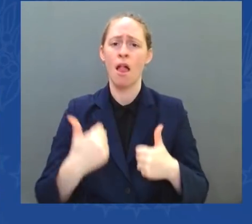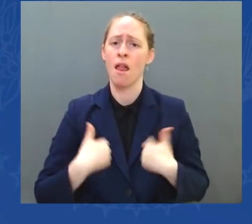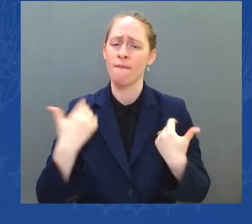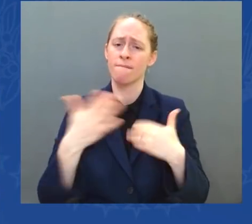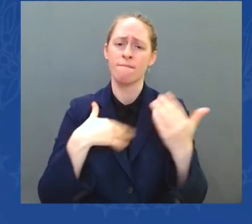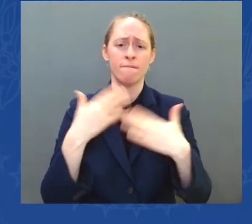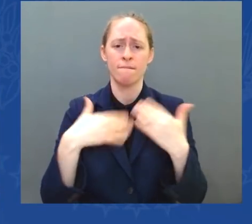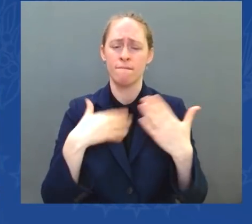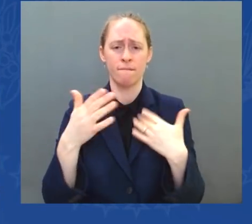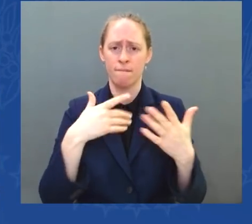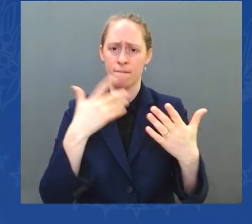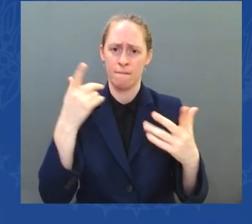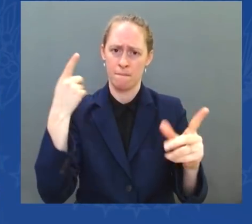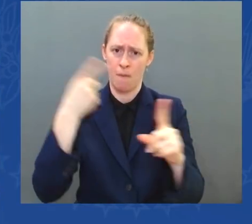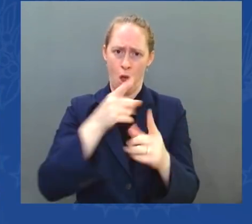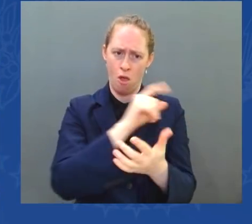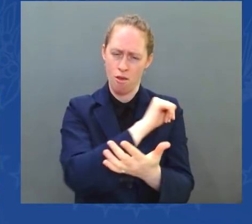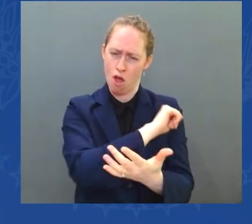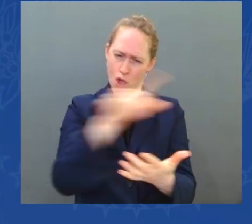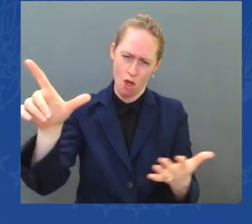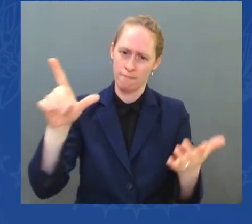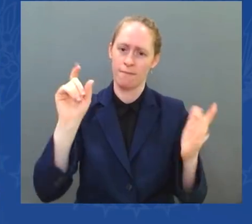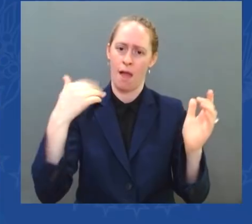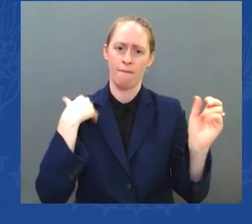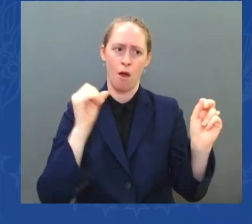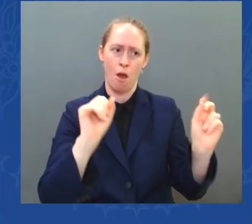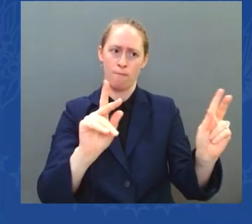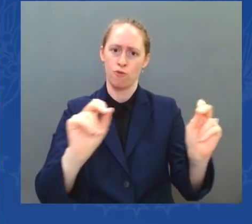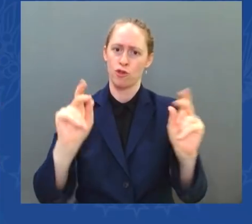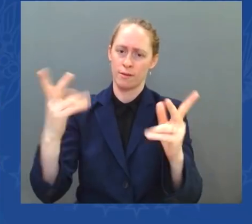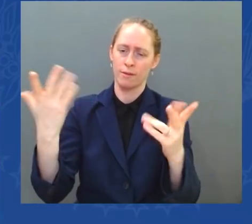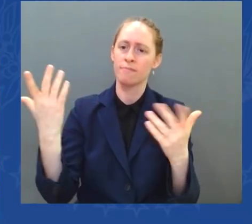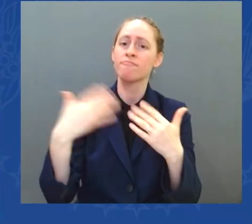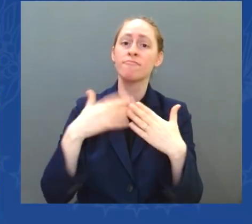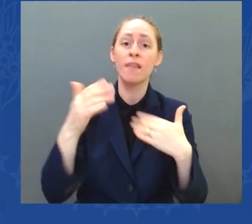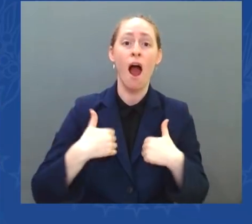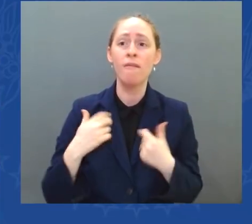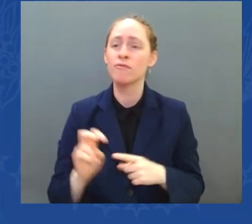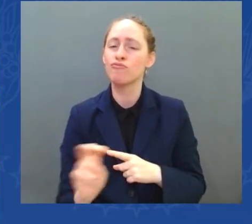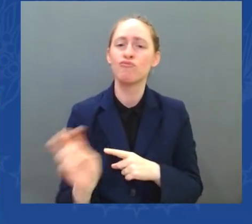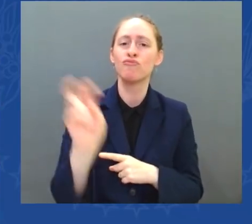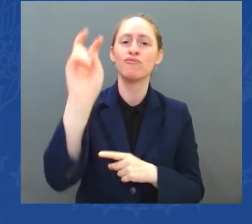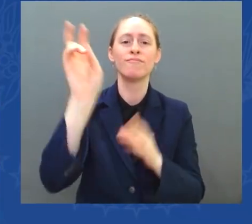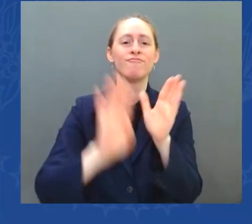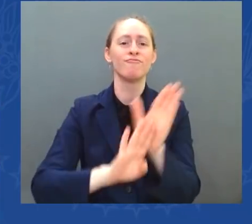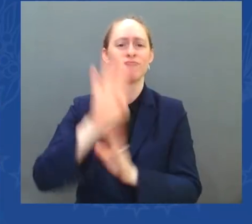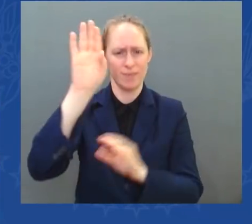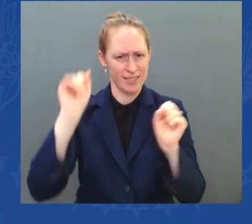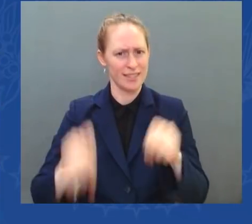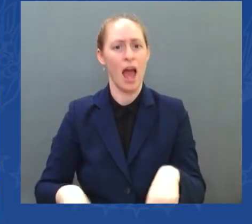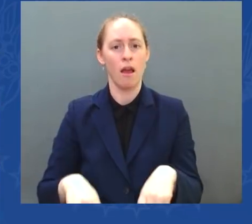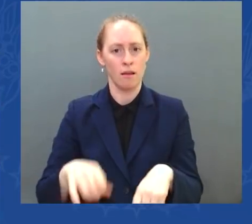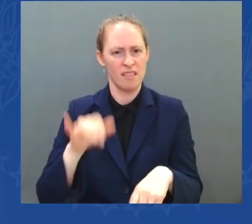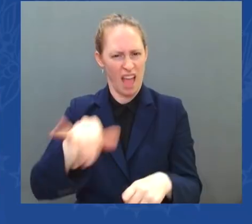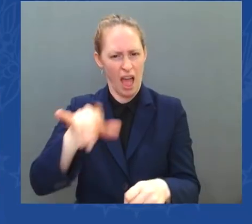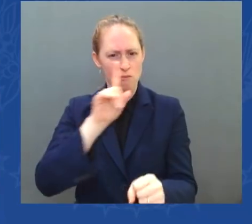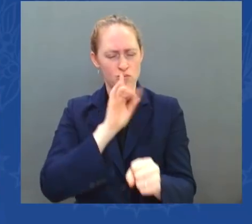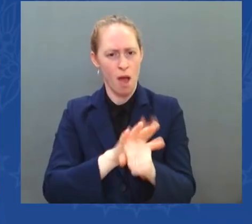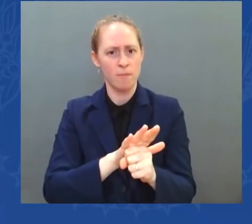And you're providing that here, chancellor, because there's so many, so many great professors here in the program that are so strong;